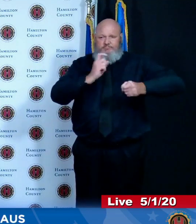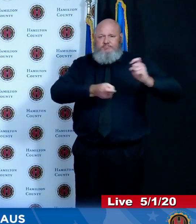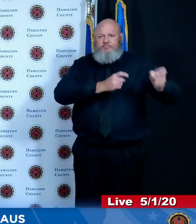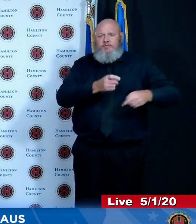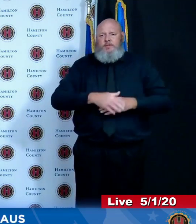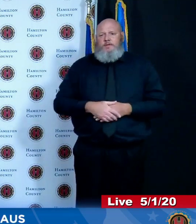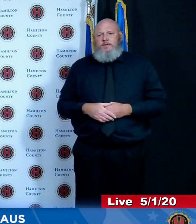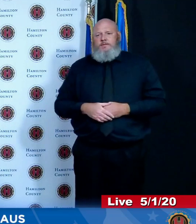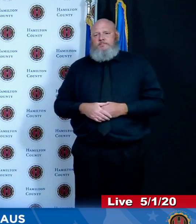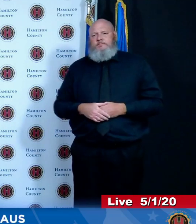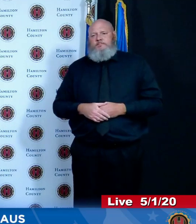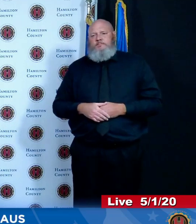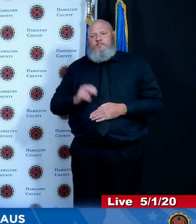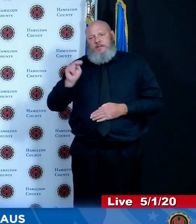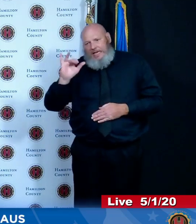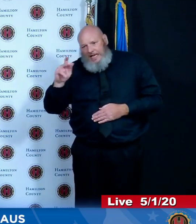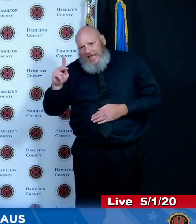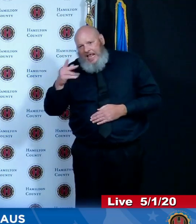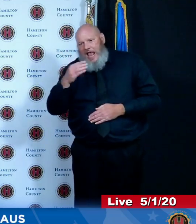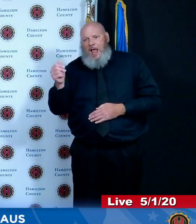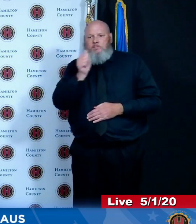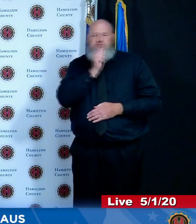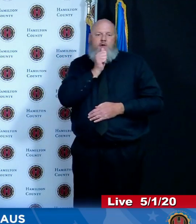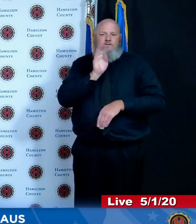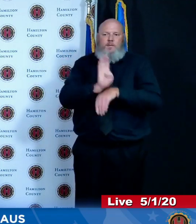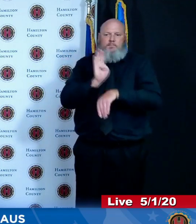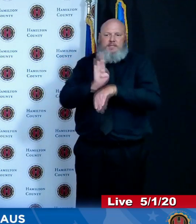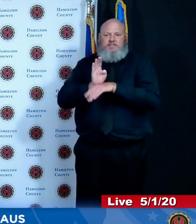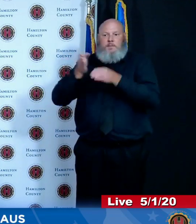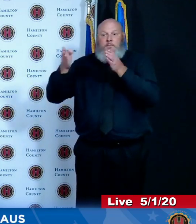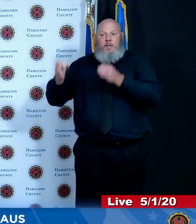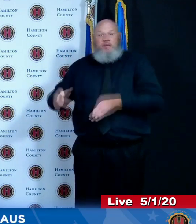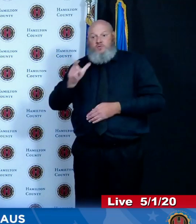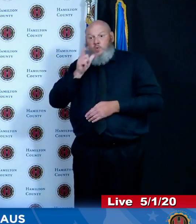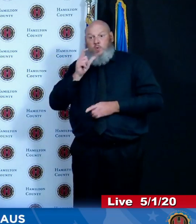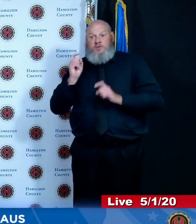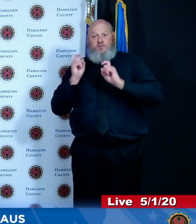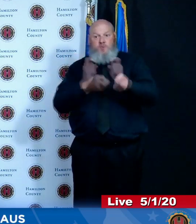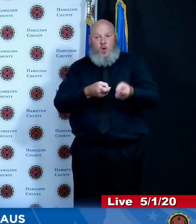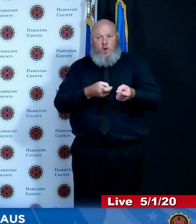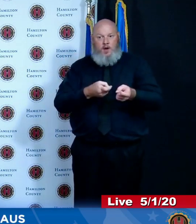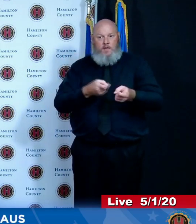owner that is donating warehouse space for this distribution he is taking his